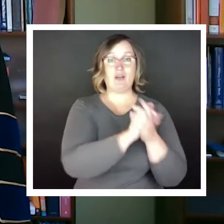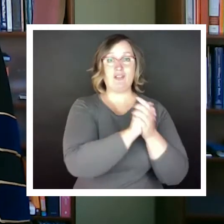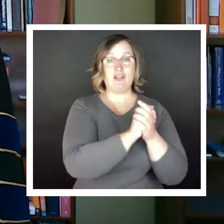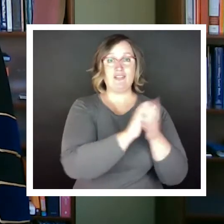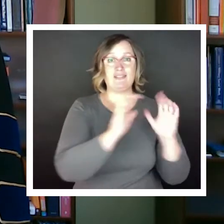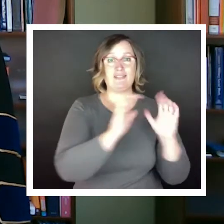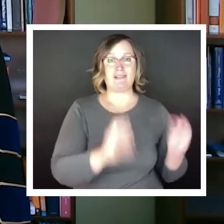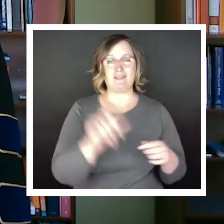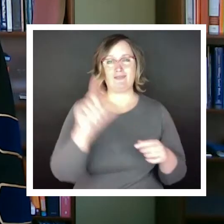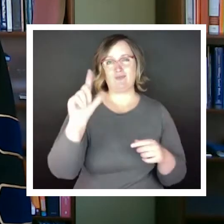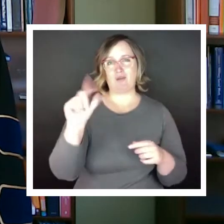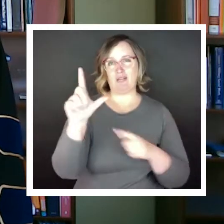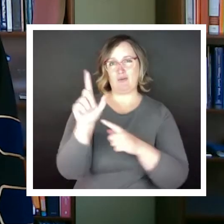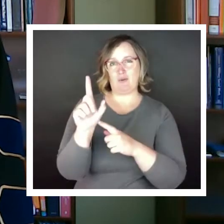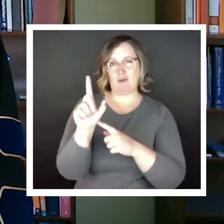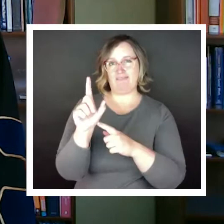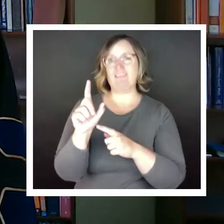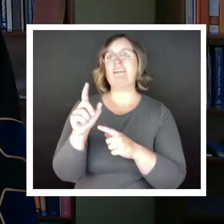on behalf of our community, thank you.